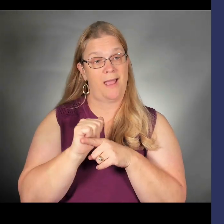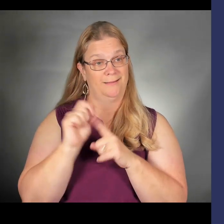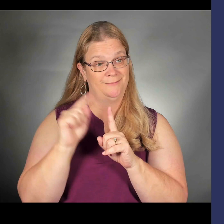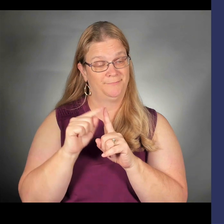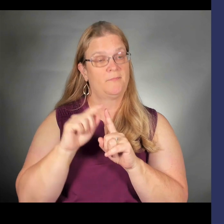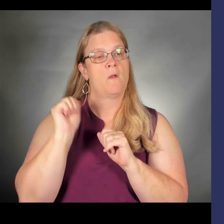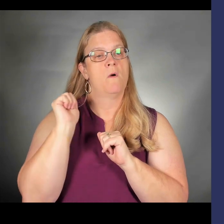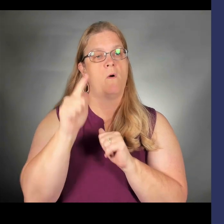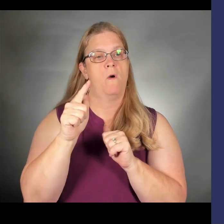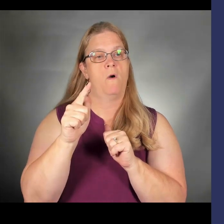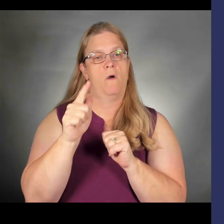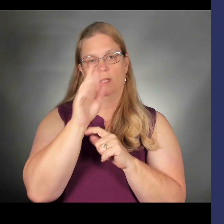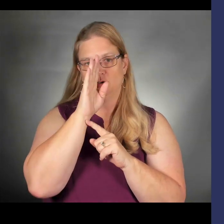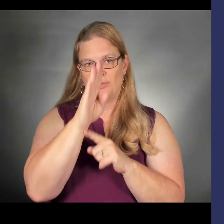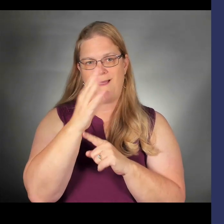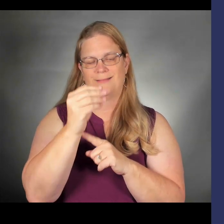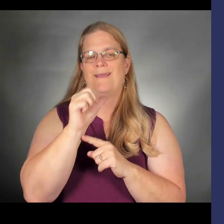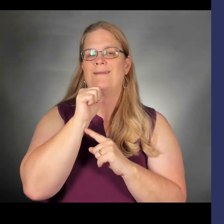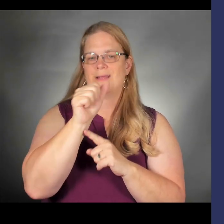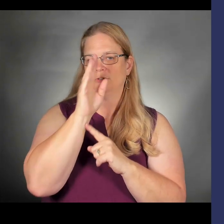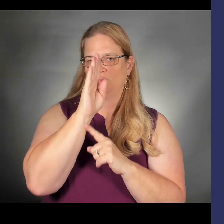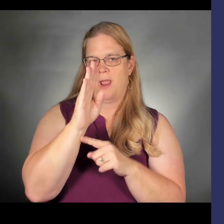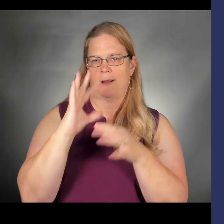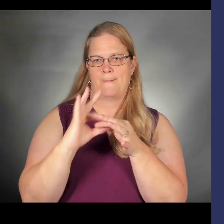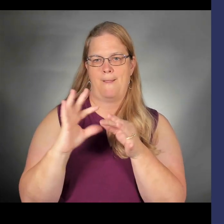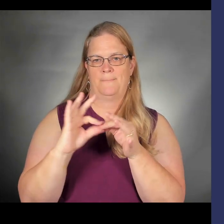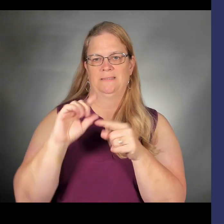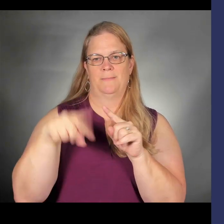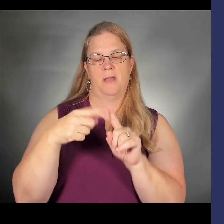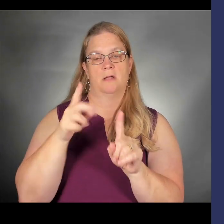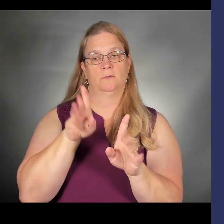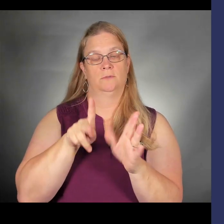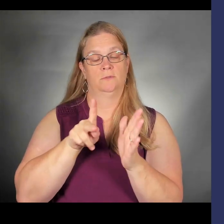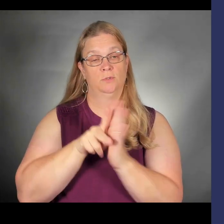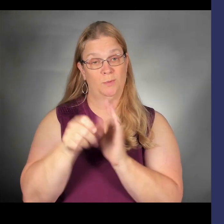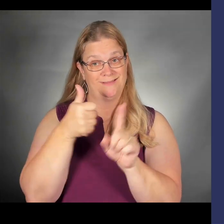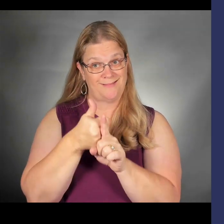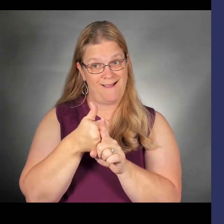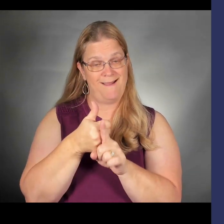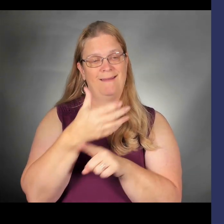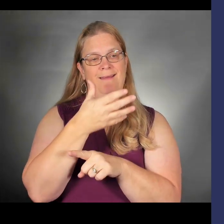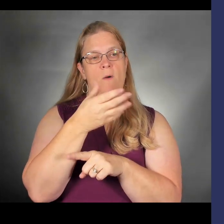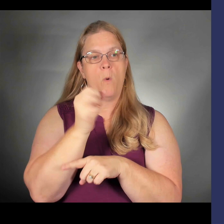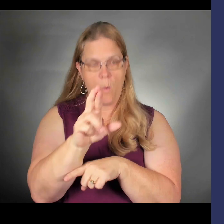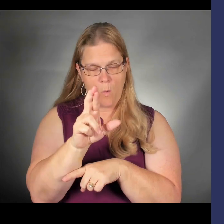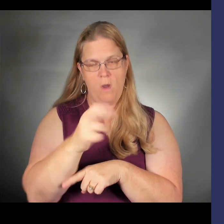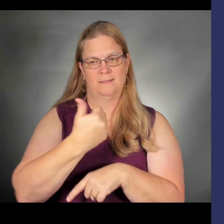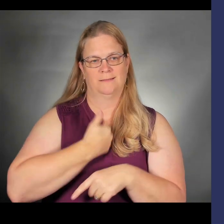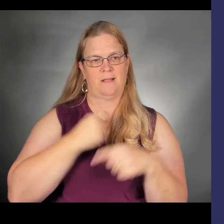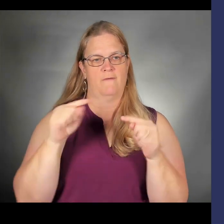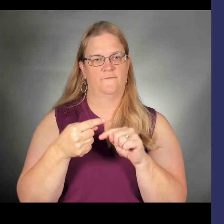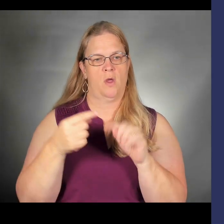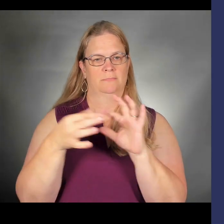Another best practice includes that all direct and indirect comments about suicide, or self-harm